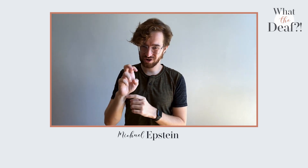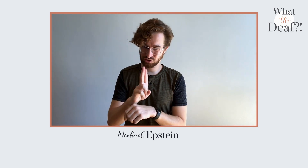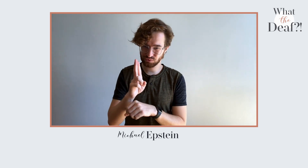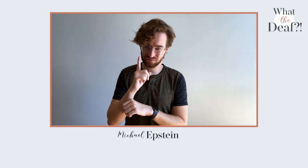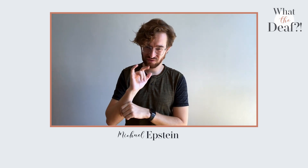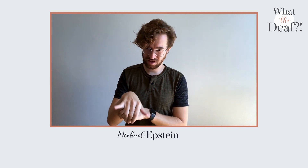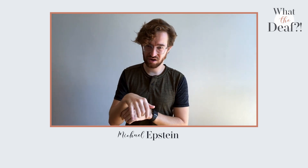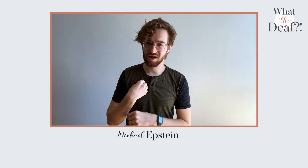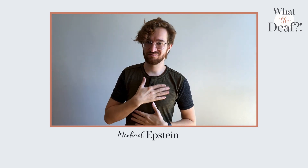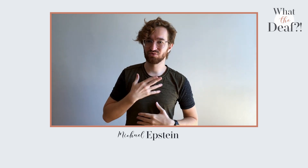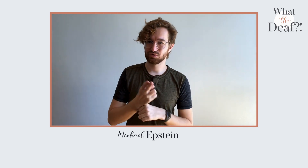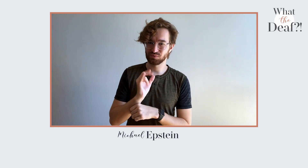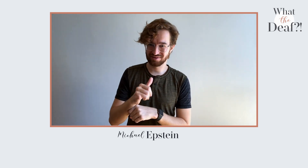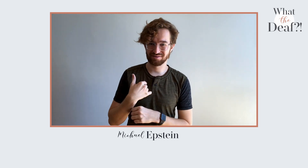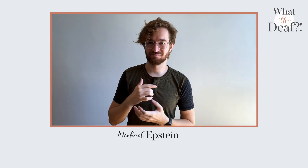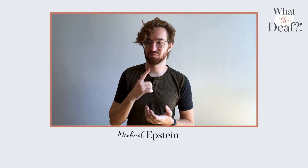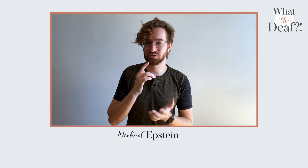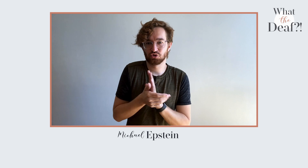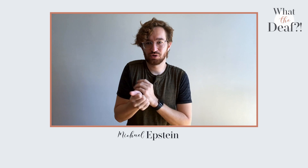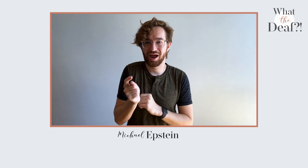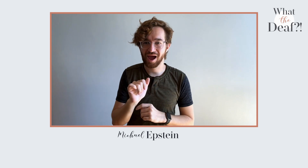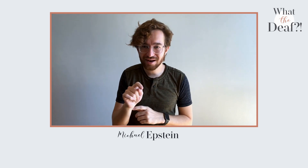I really enjoy using technology and I'm really good at it.